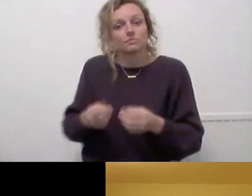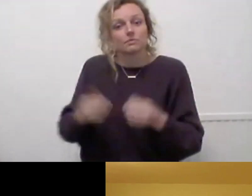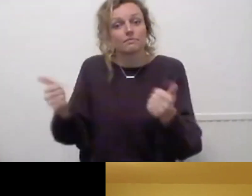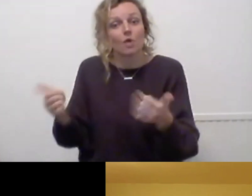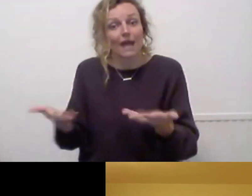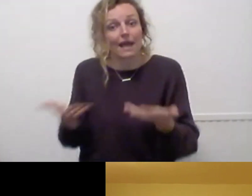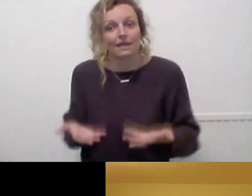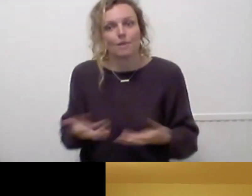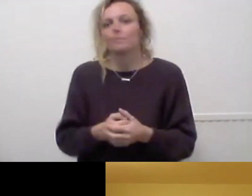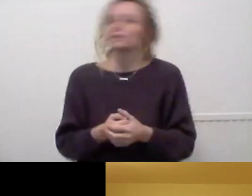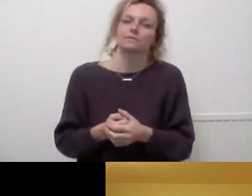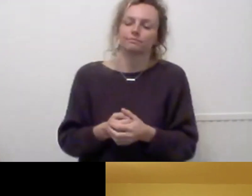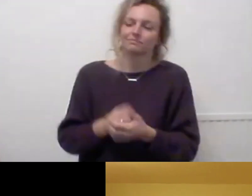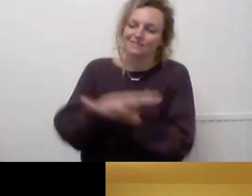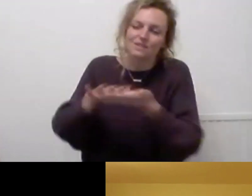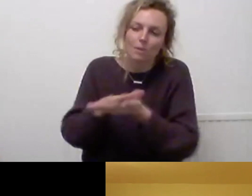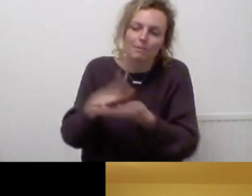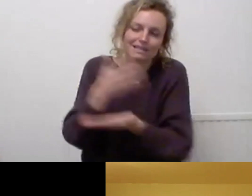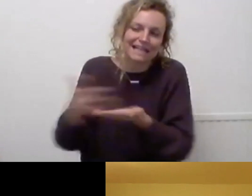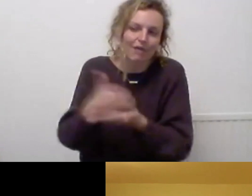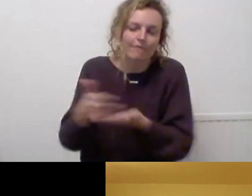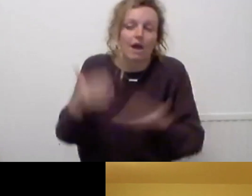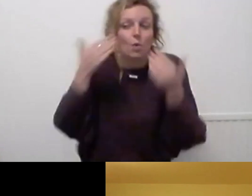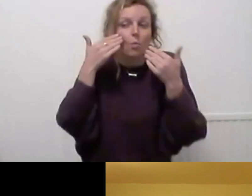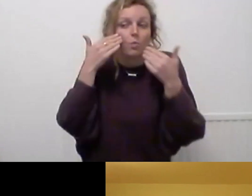we're not anticipating any problems with the vaccine in five years time